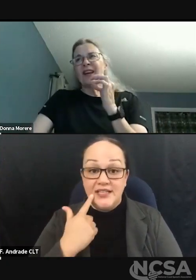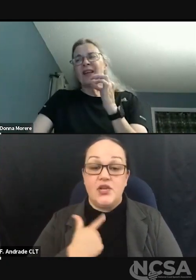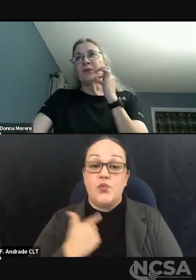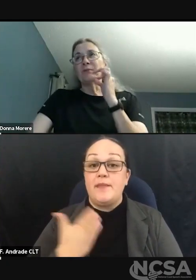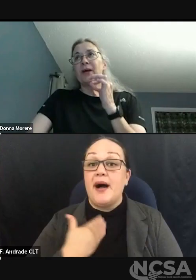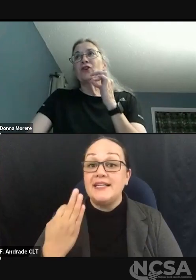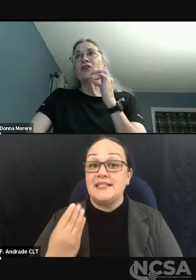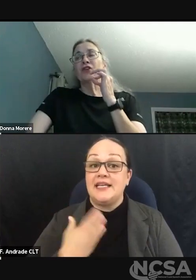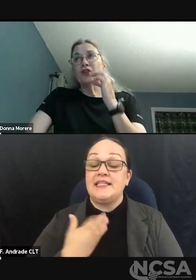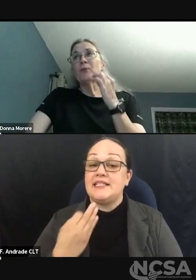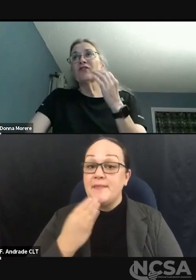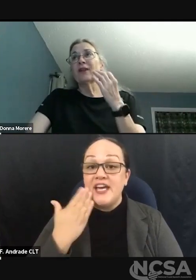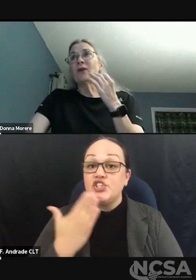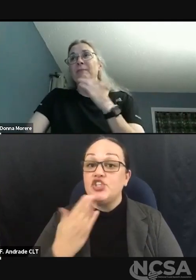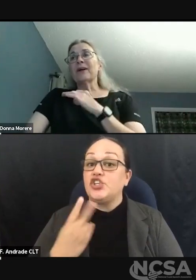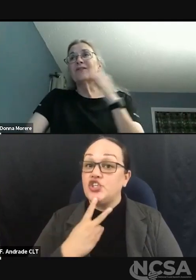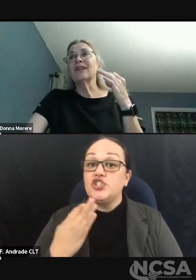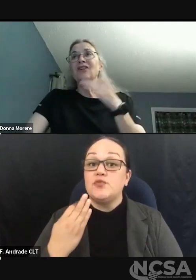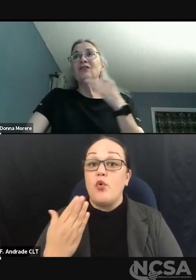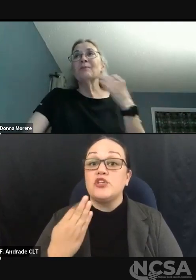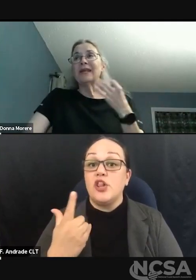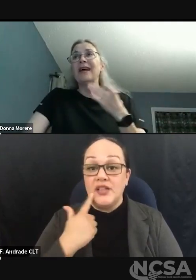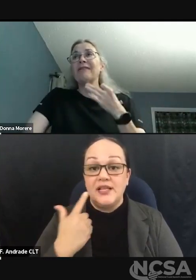it was better to cue more slowly, because, in addition to being deaf,